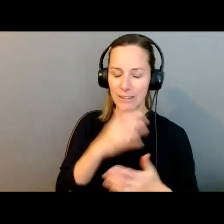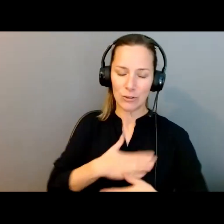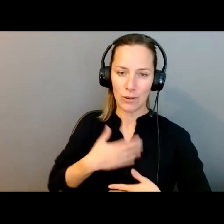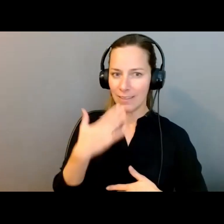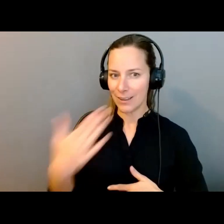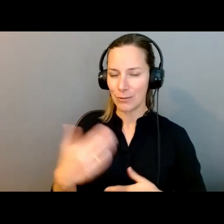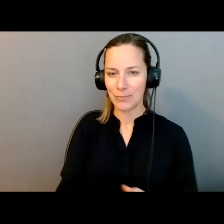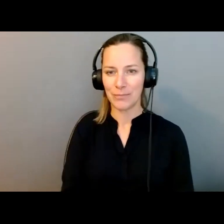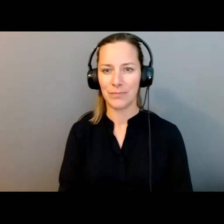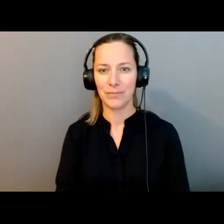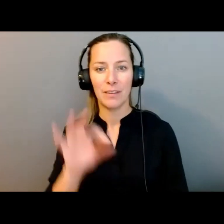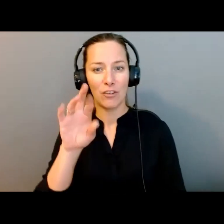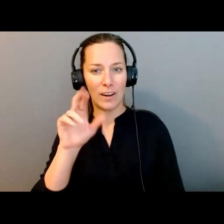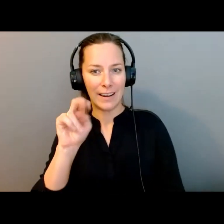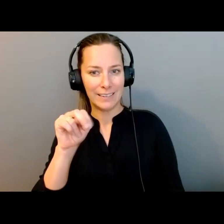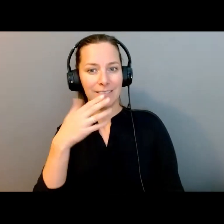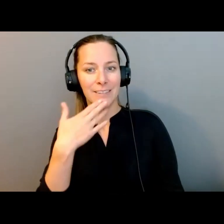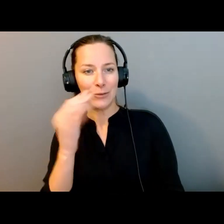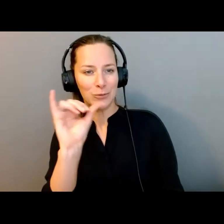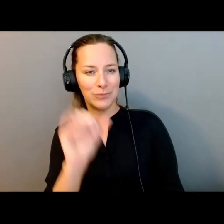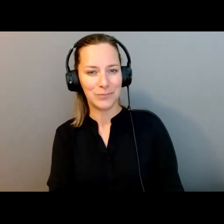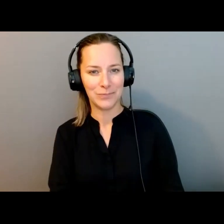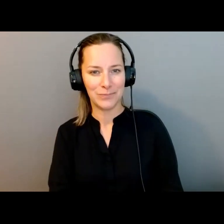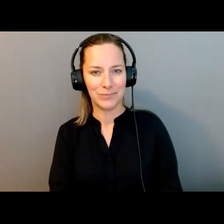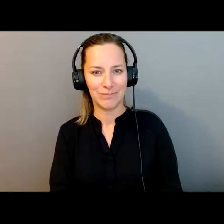Yeah, thank you. It was great. >> JENNIFER CHAMBERS: And people from all